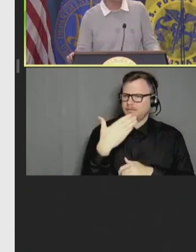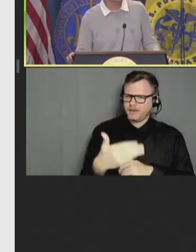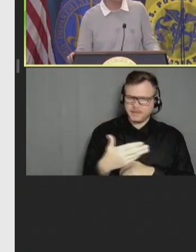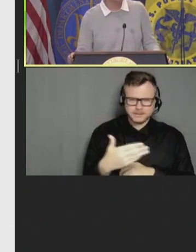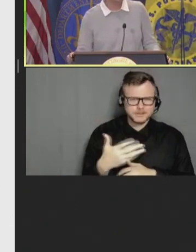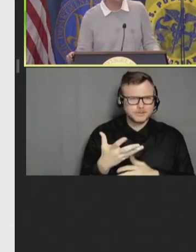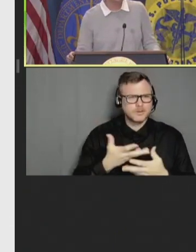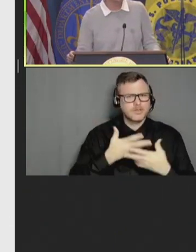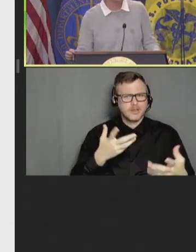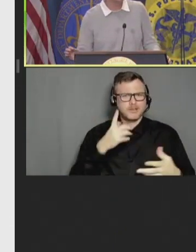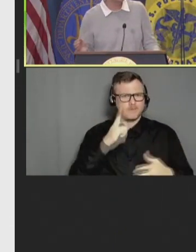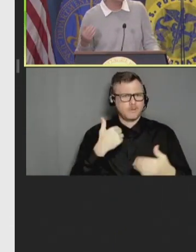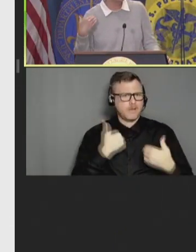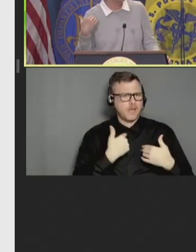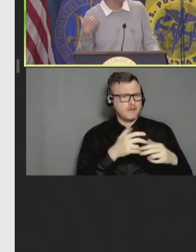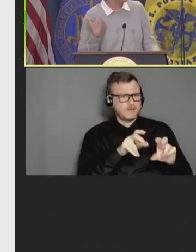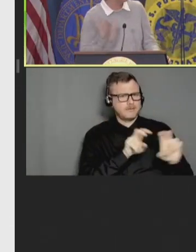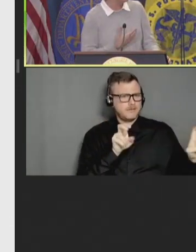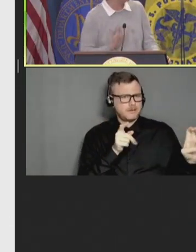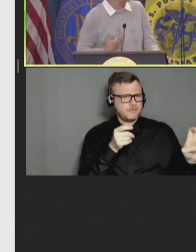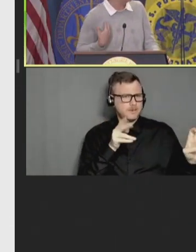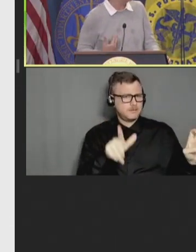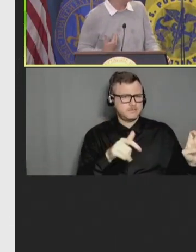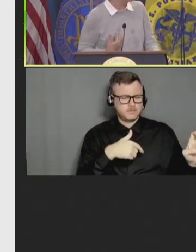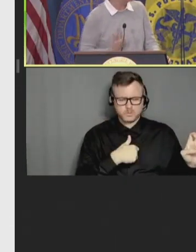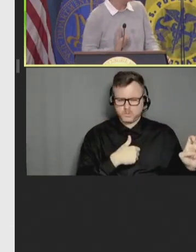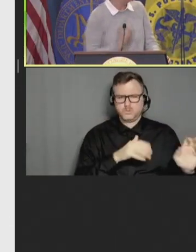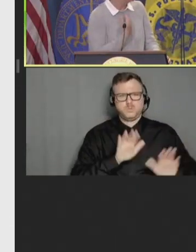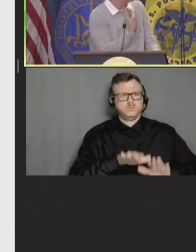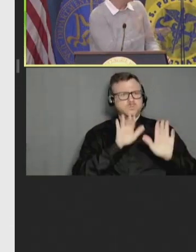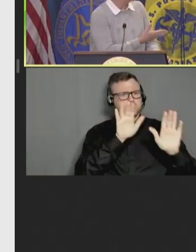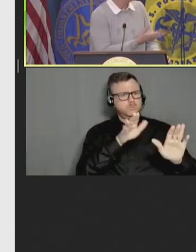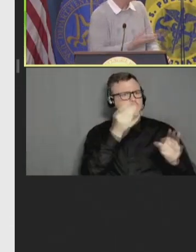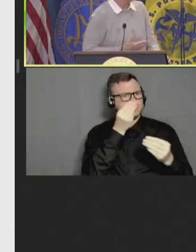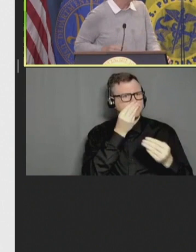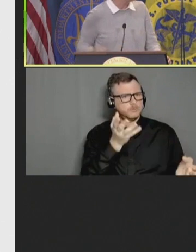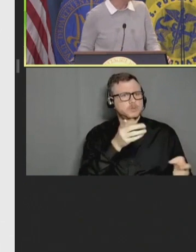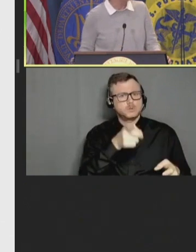holding this panel. This has been really great information. There has been really great speakers.